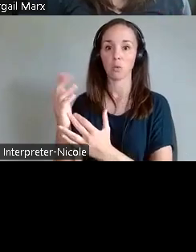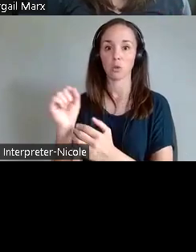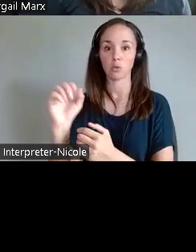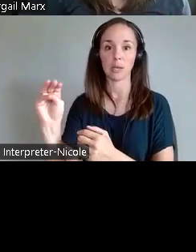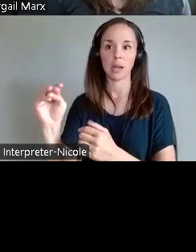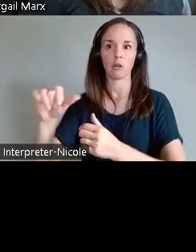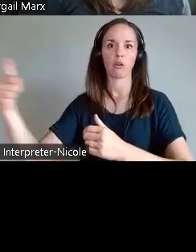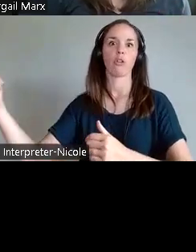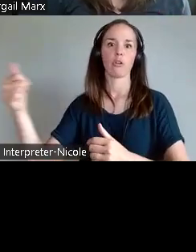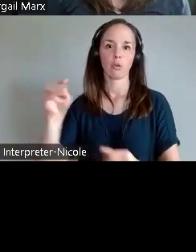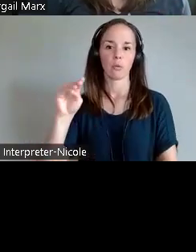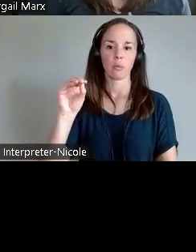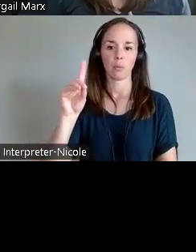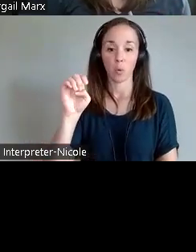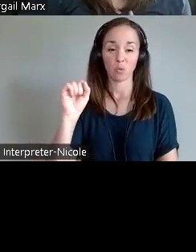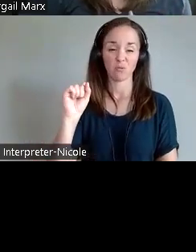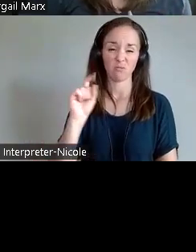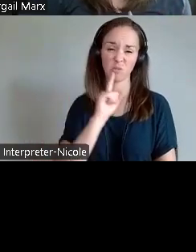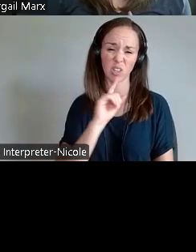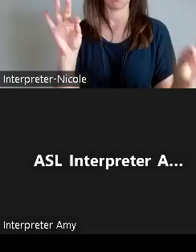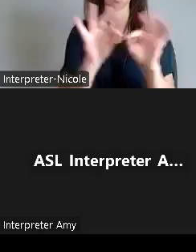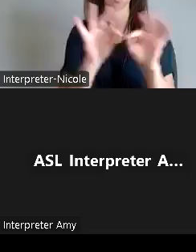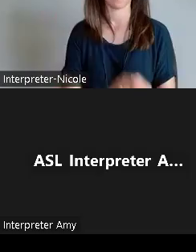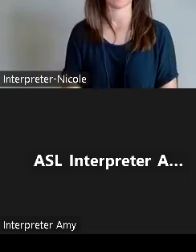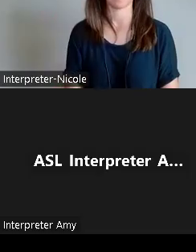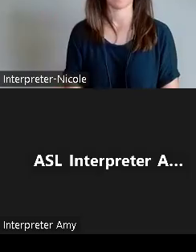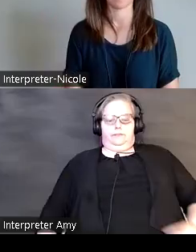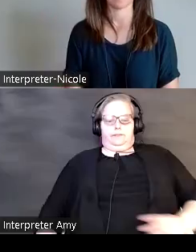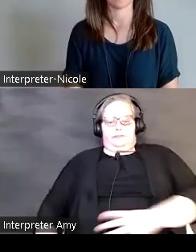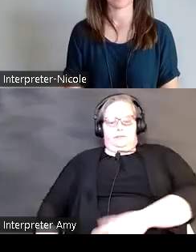modalities as well, which is really important. Then on the final slide for this profile,